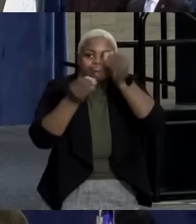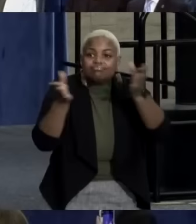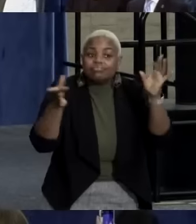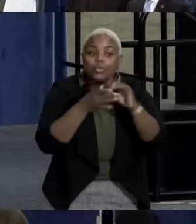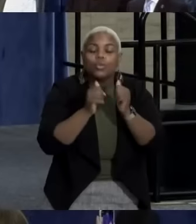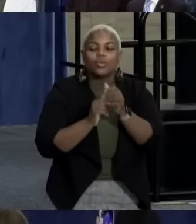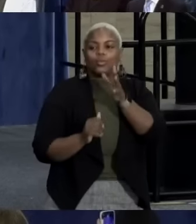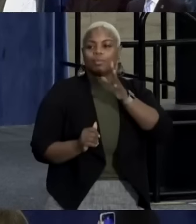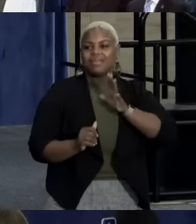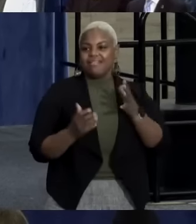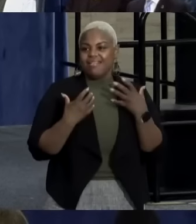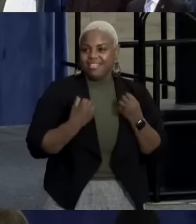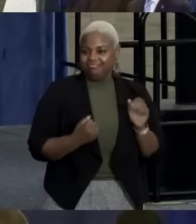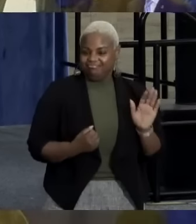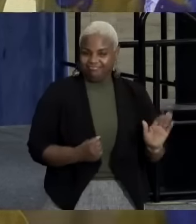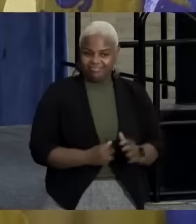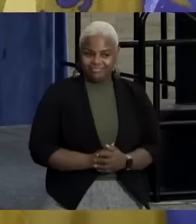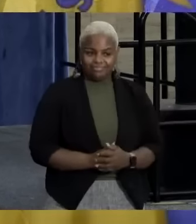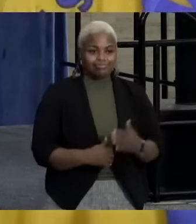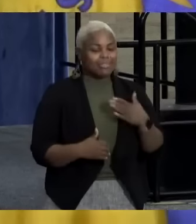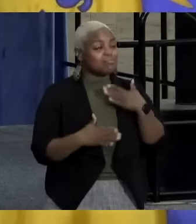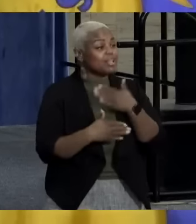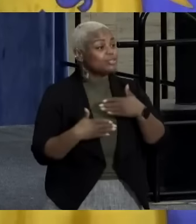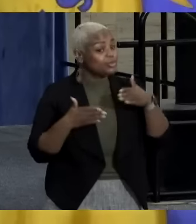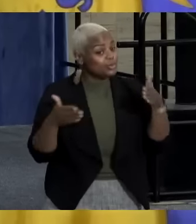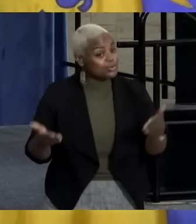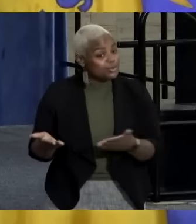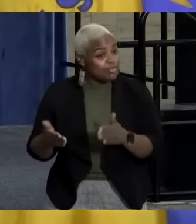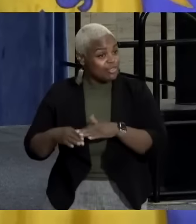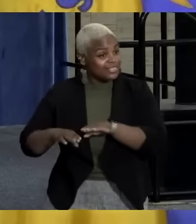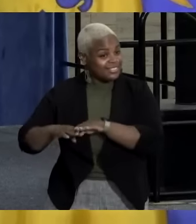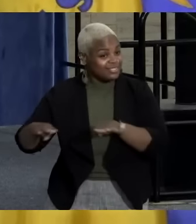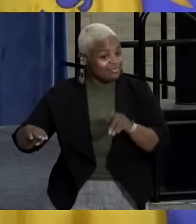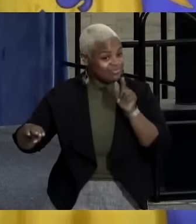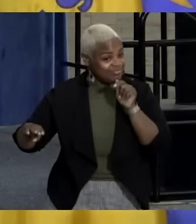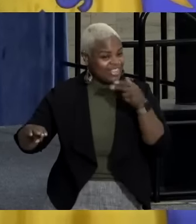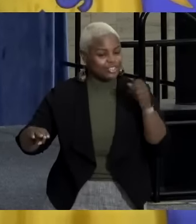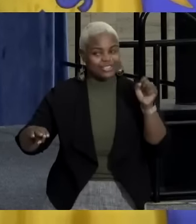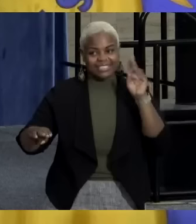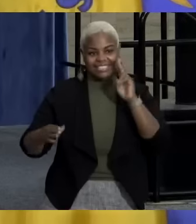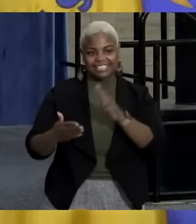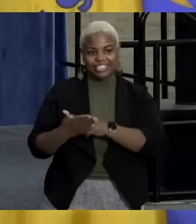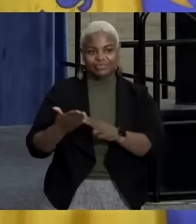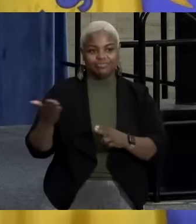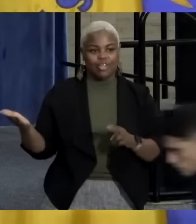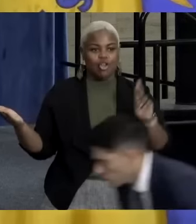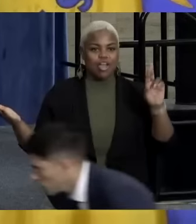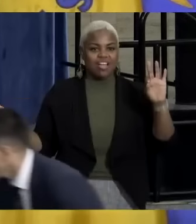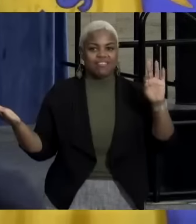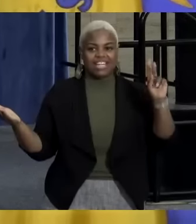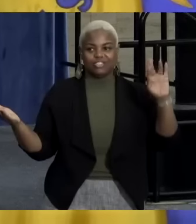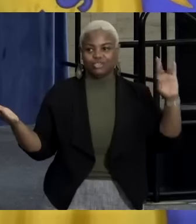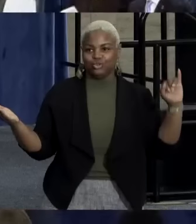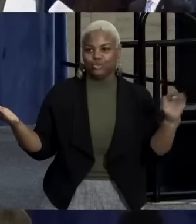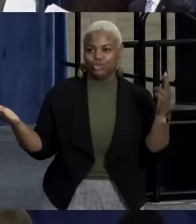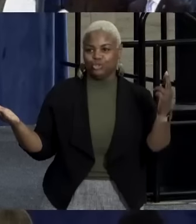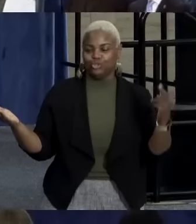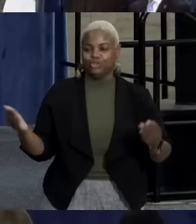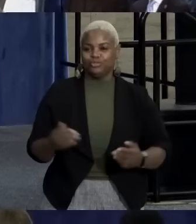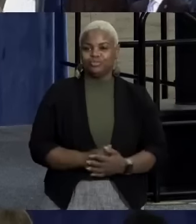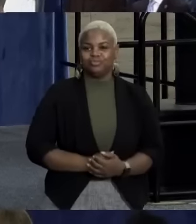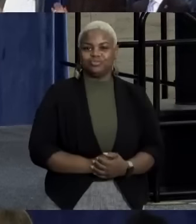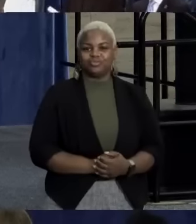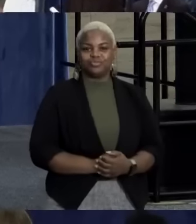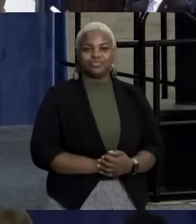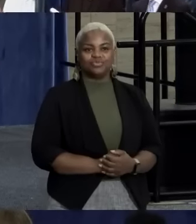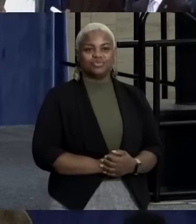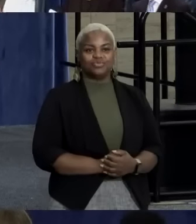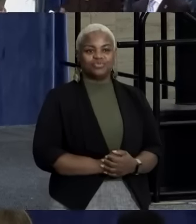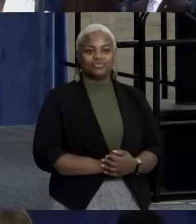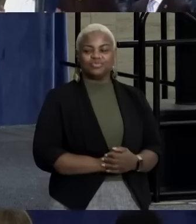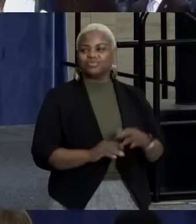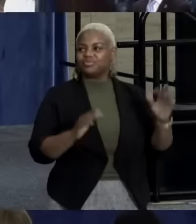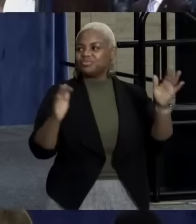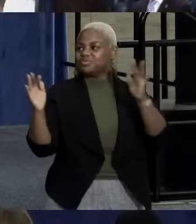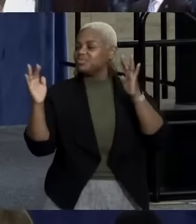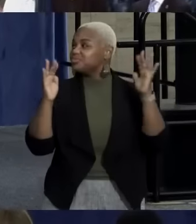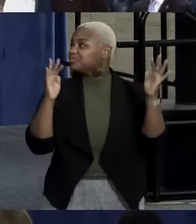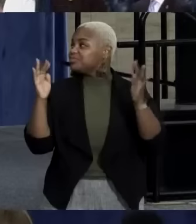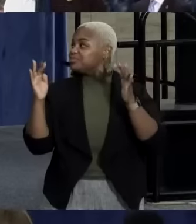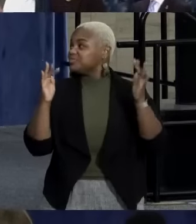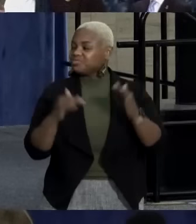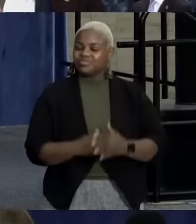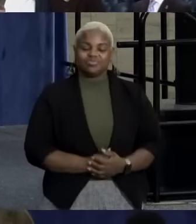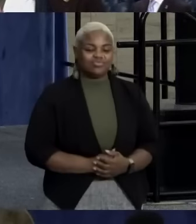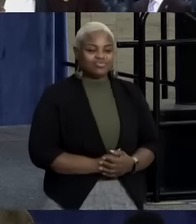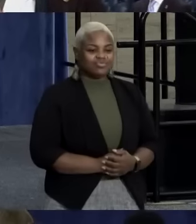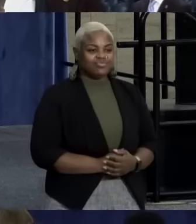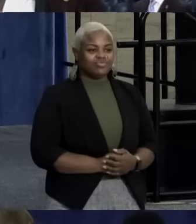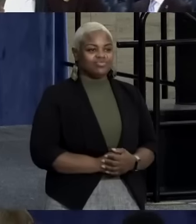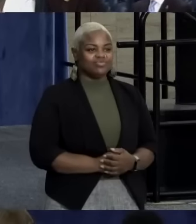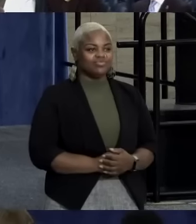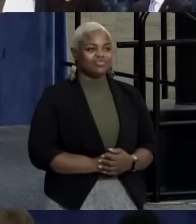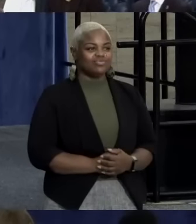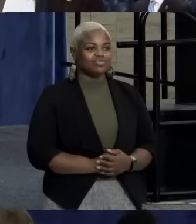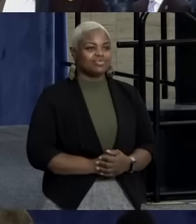my pleasure to welcome to the stage Health and Human Services Secretary Robert F. Kennedy, Jr.